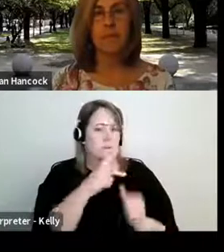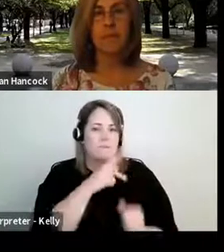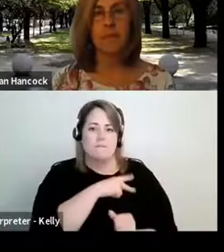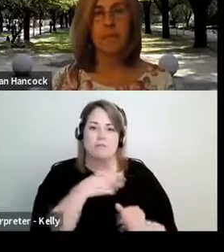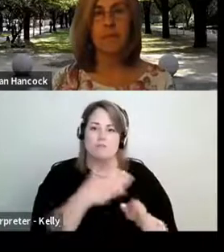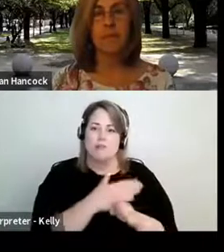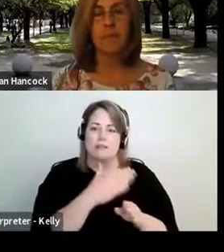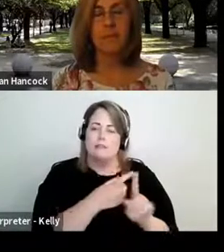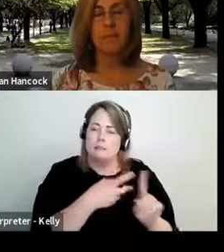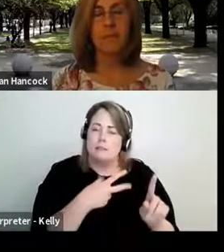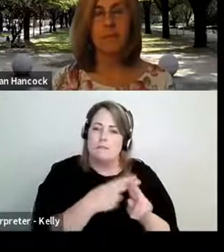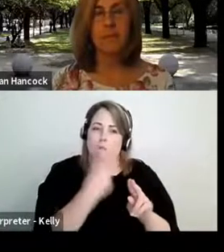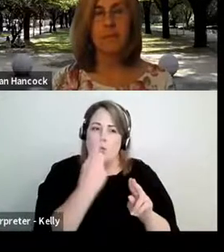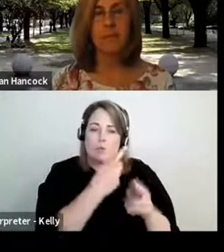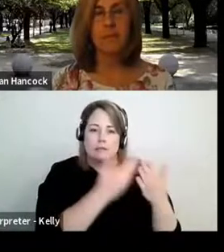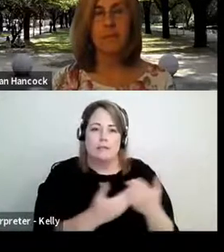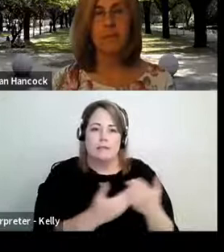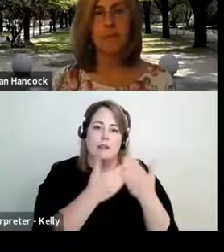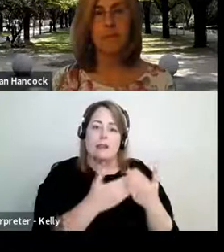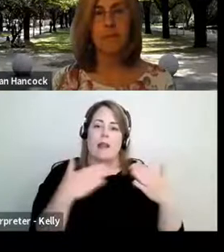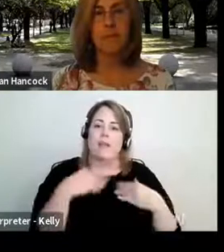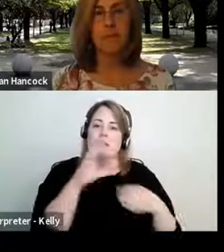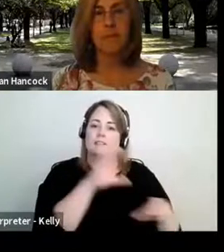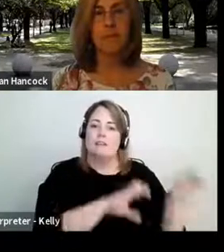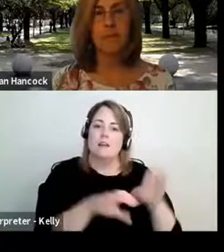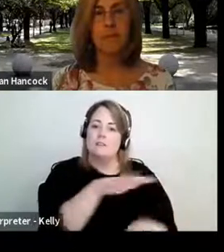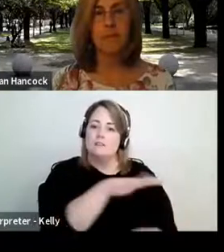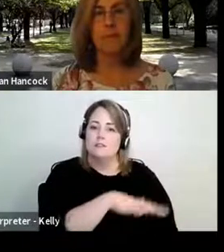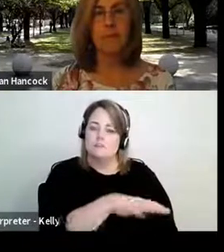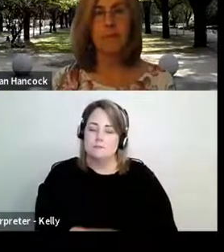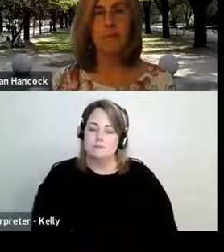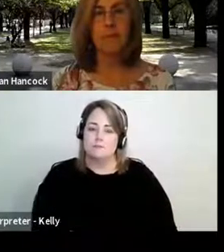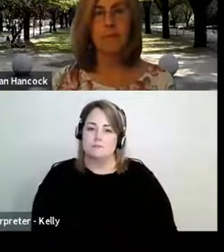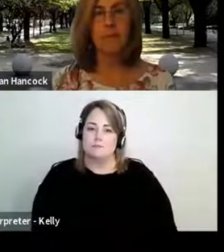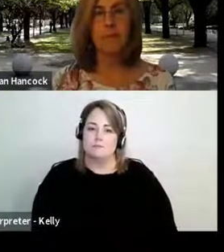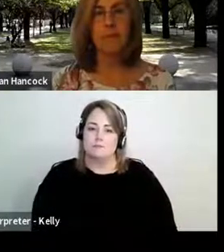science areas. They appreciated the support and supervision the program managers gave them,